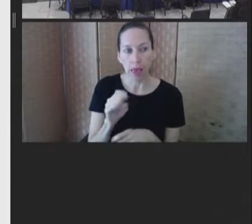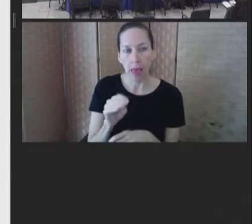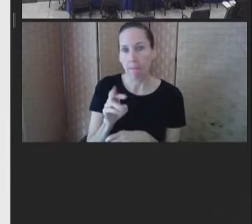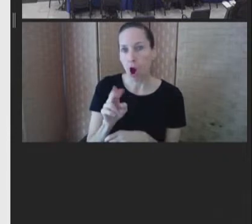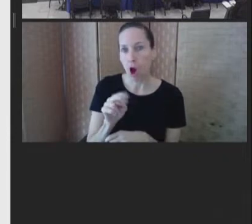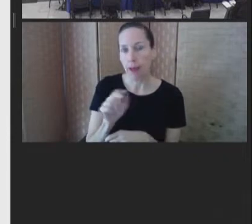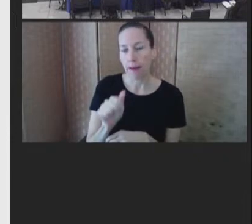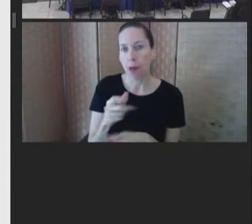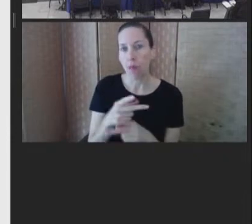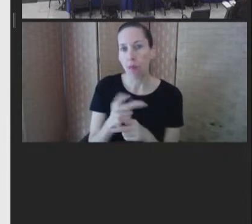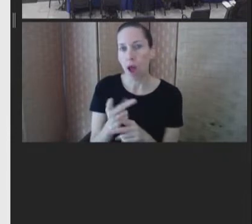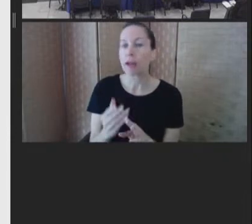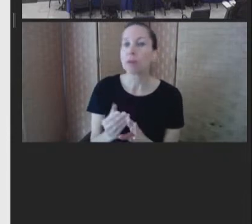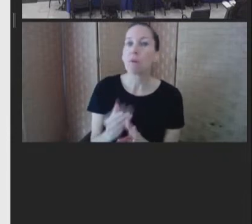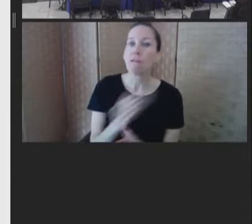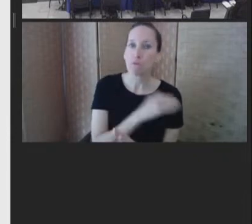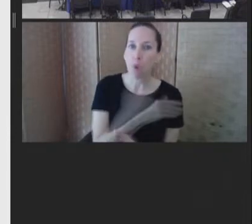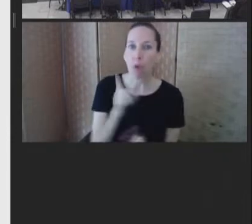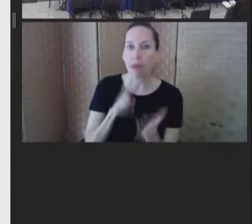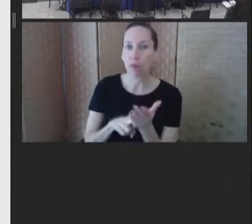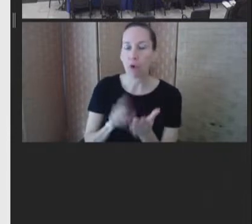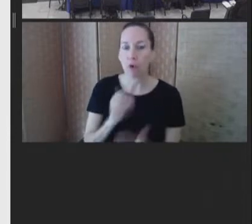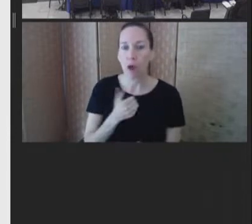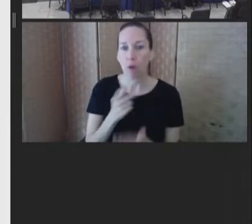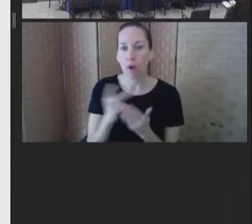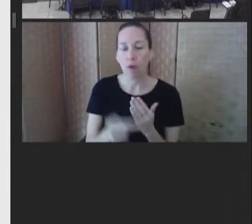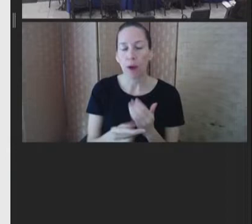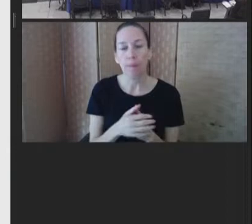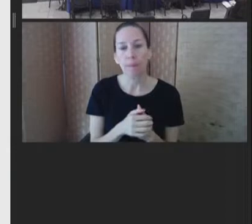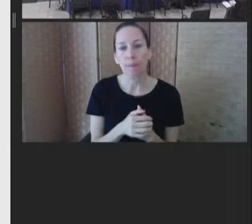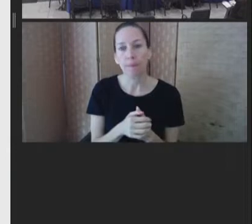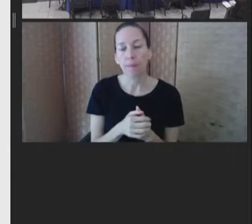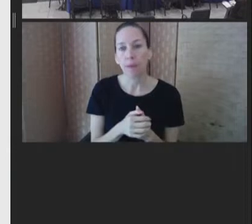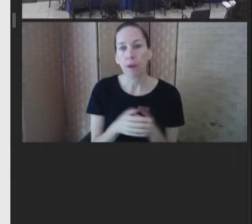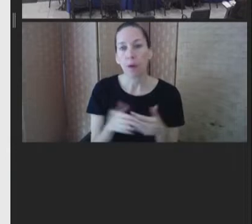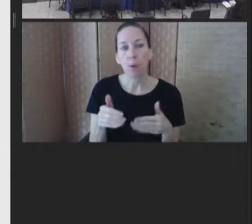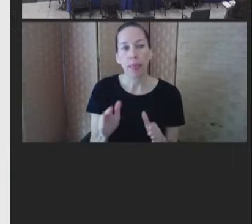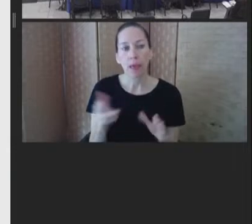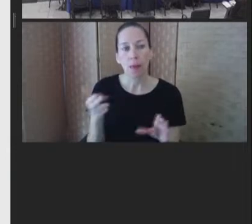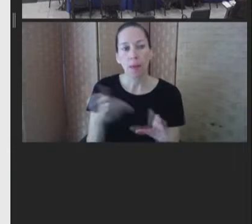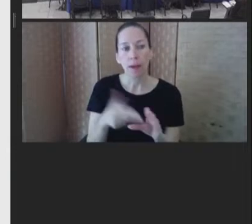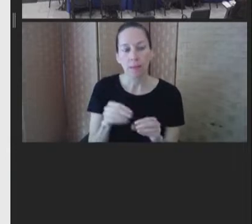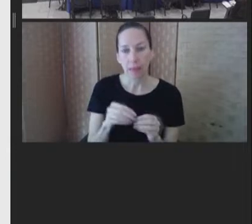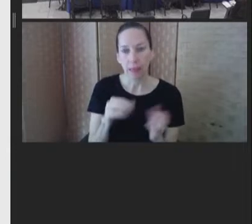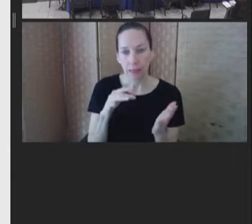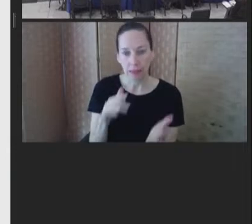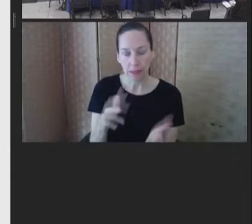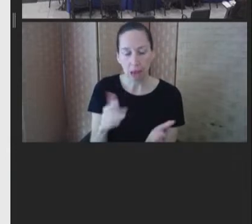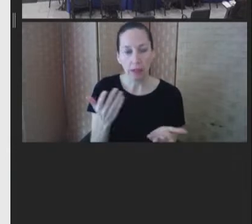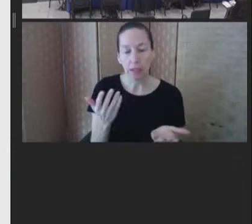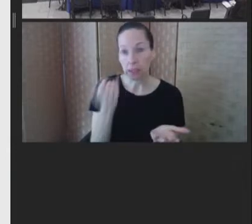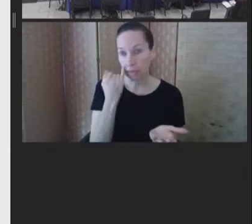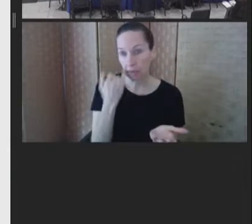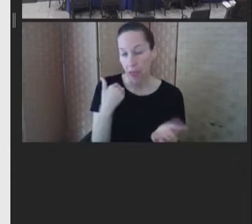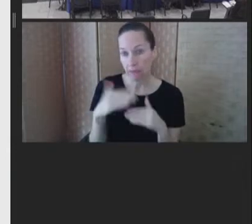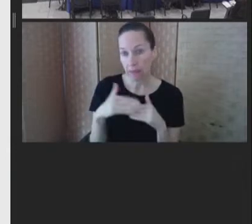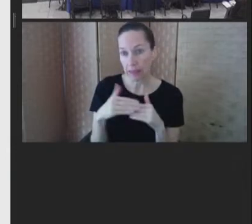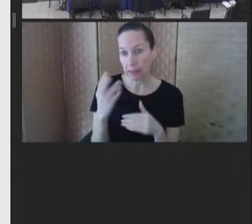Next. We allowed participants that -- in the study if they had at least 16 weeks since last vaccinal